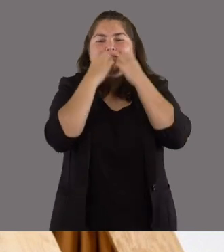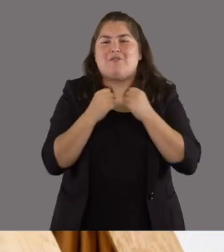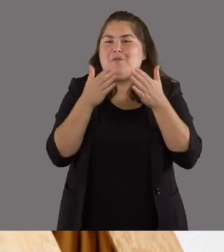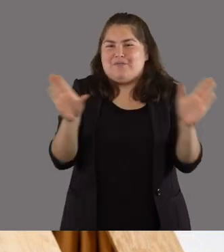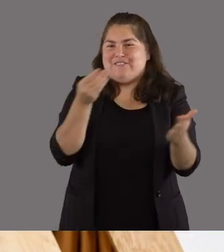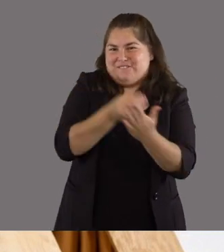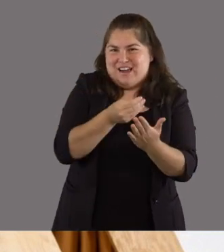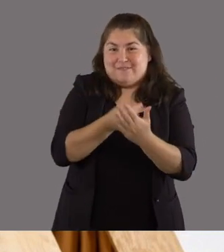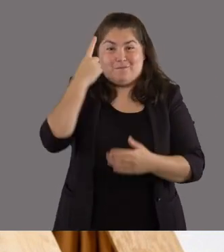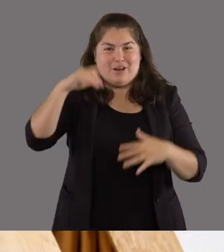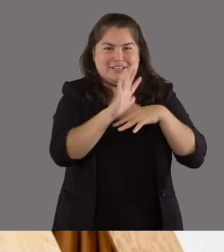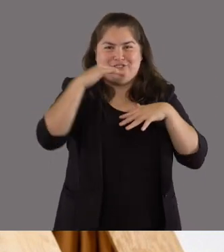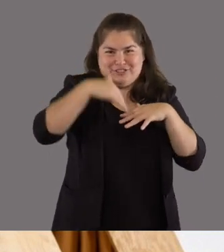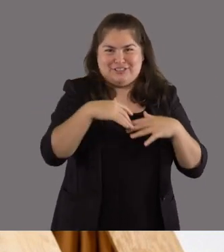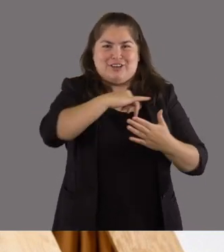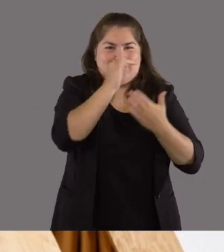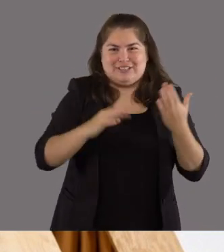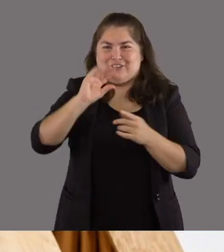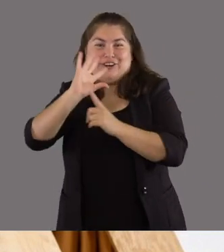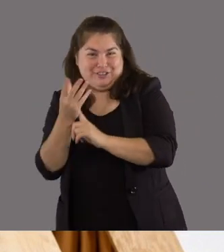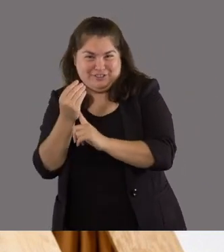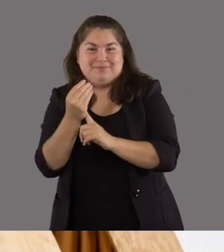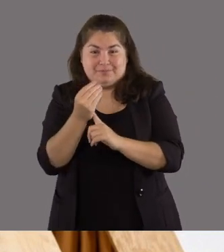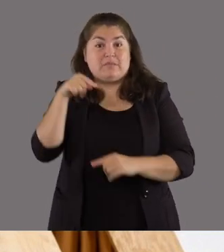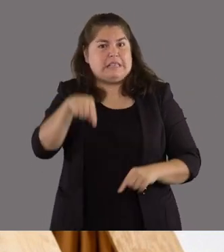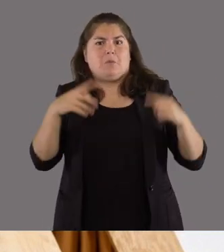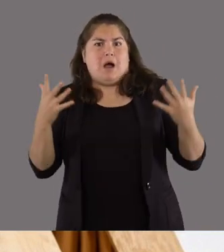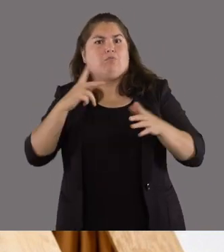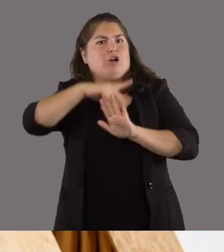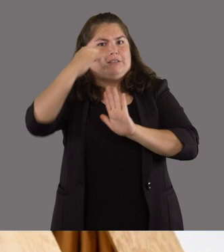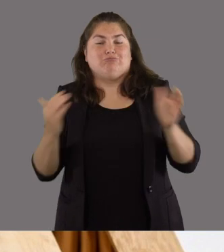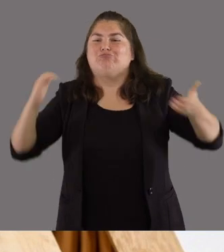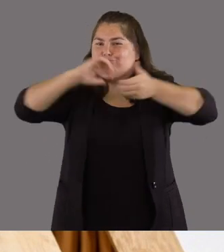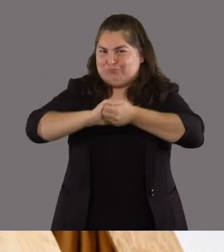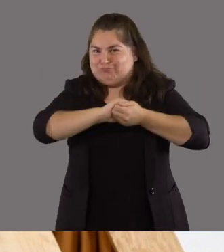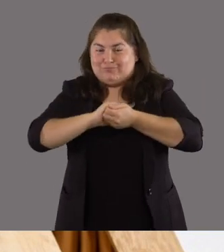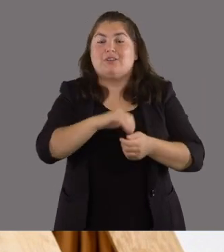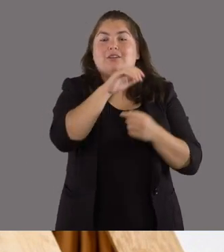Funding for Indigenous Arts and Cultures". This project was a collaborative effort between